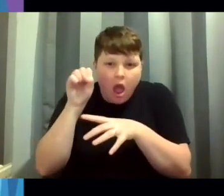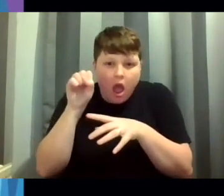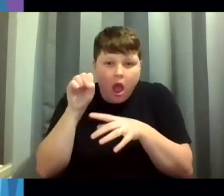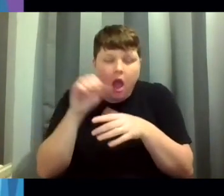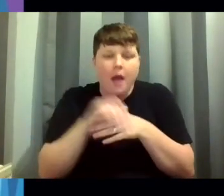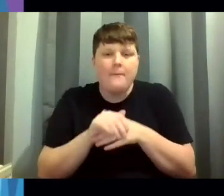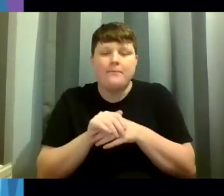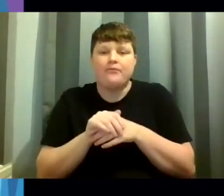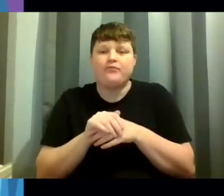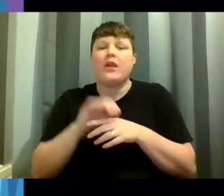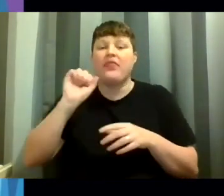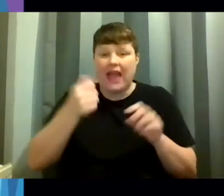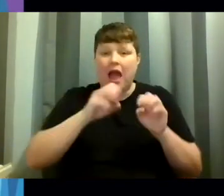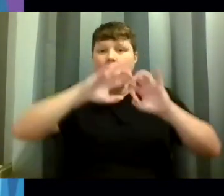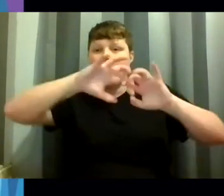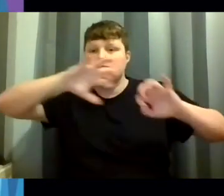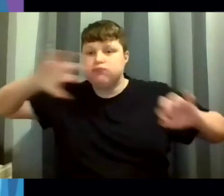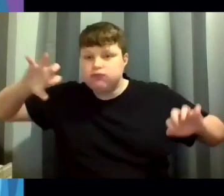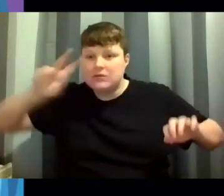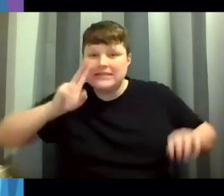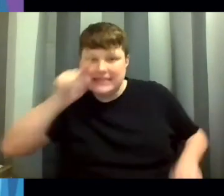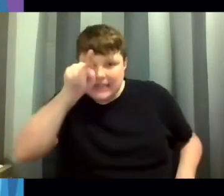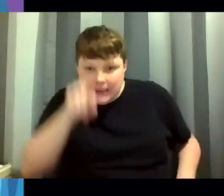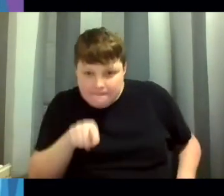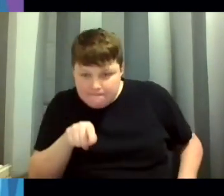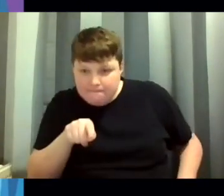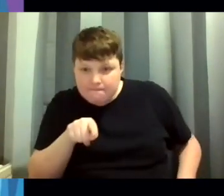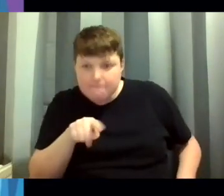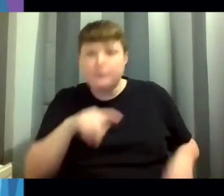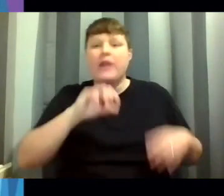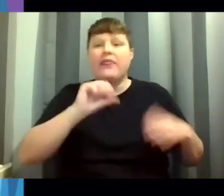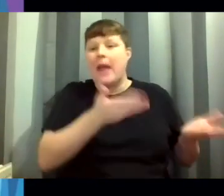to then read out the data and then we will pass it through a computer algorithm which